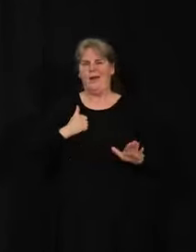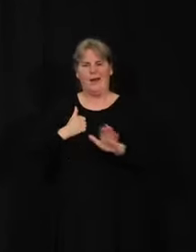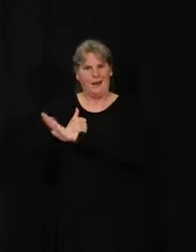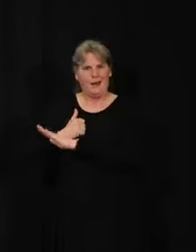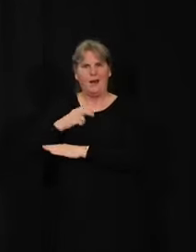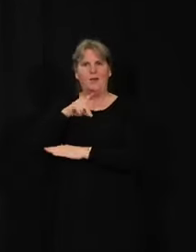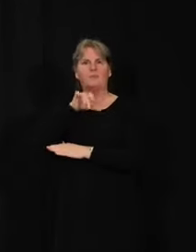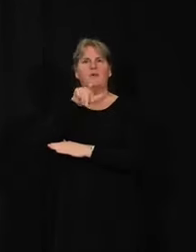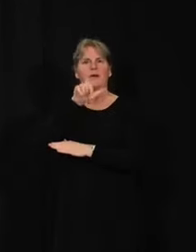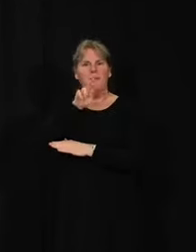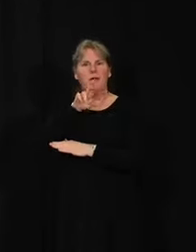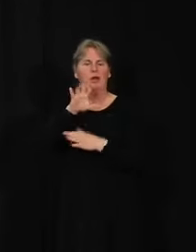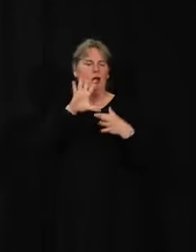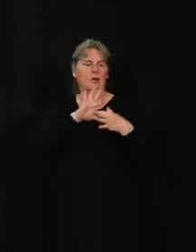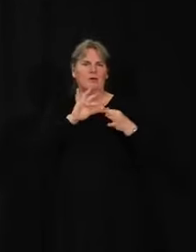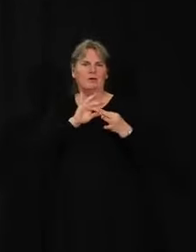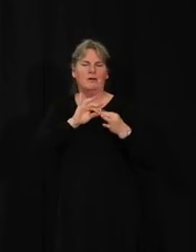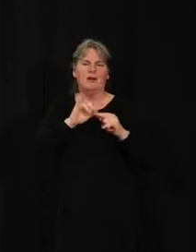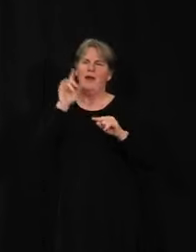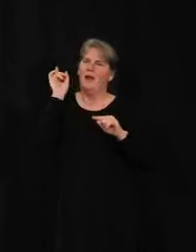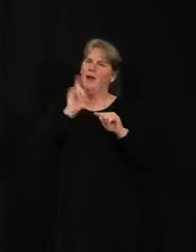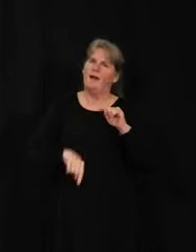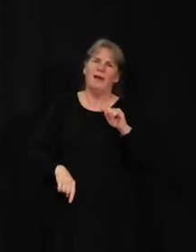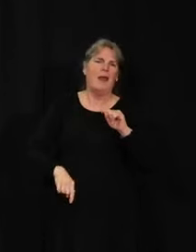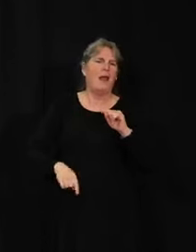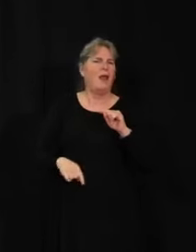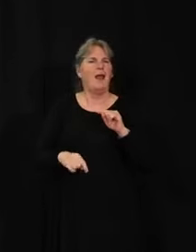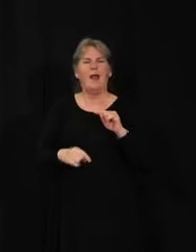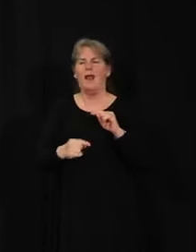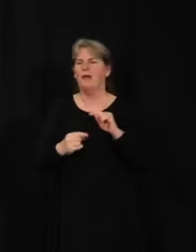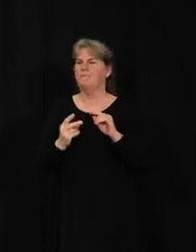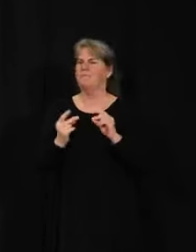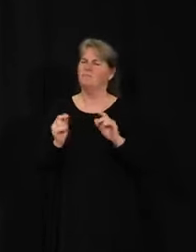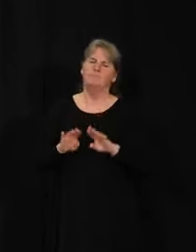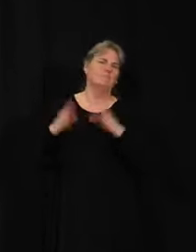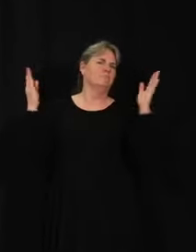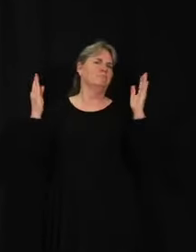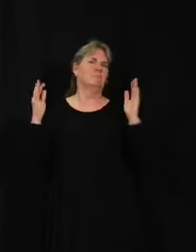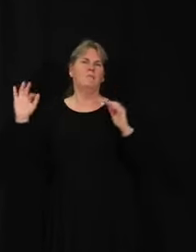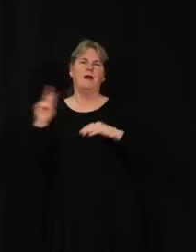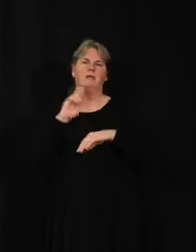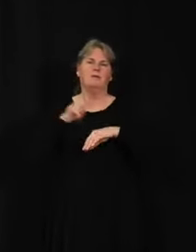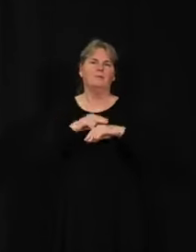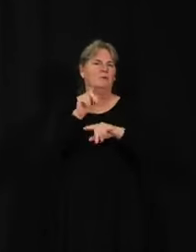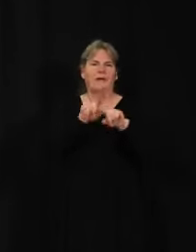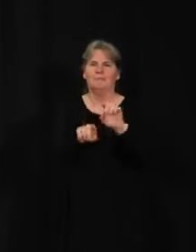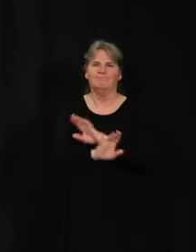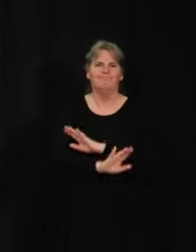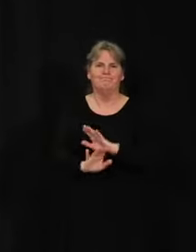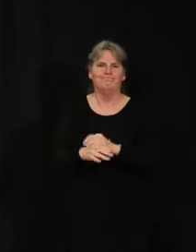great nation the same thing. We cannot just hit a switch and return to normal. It is extremely important